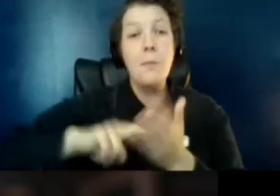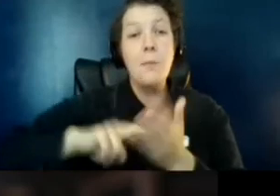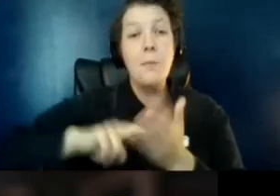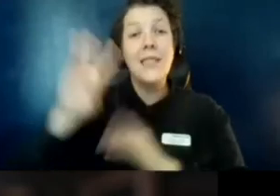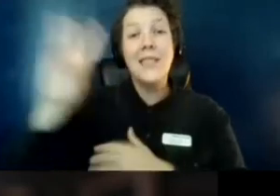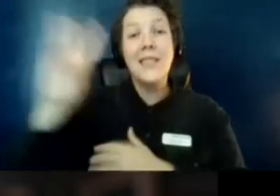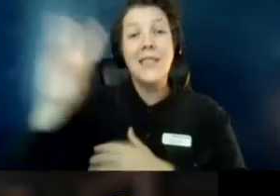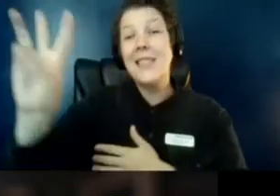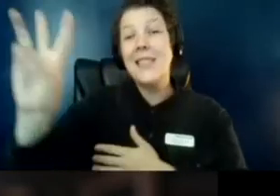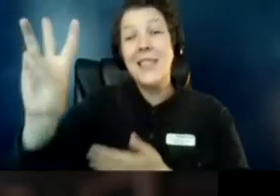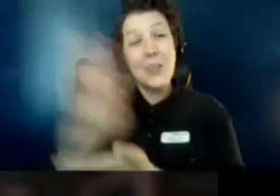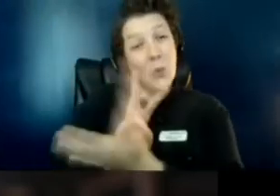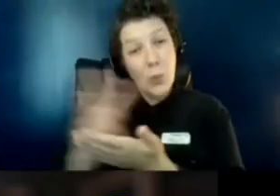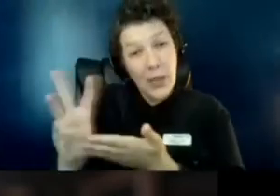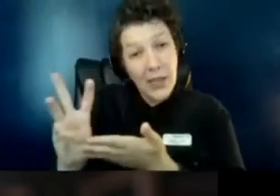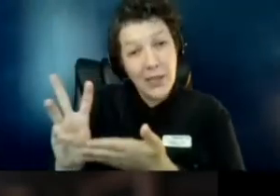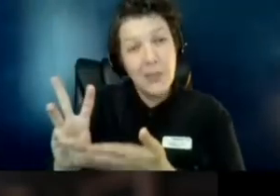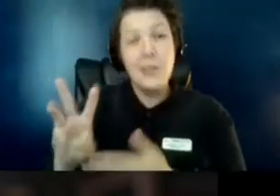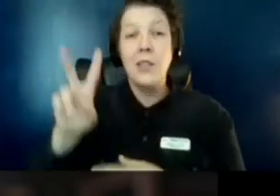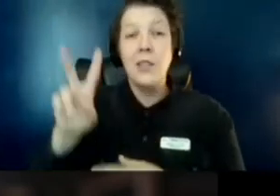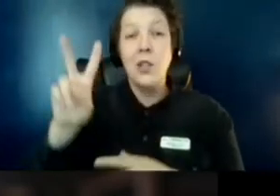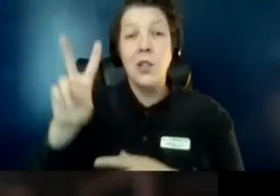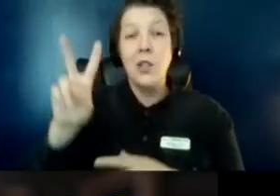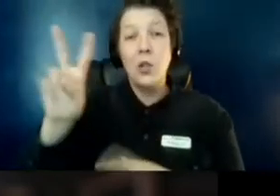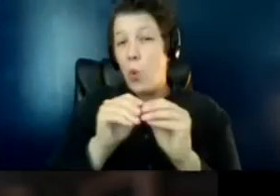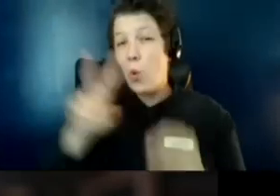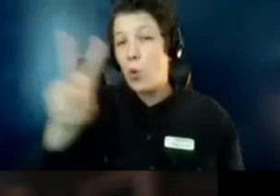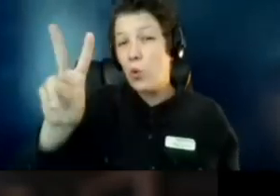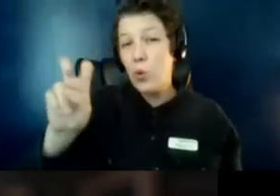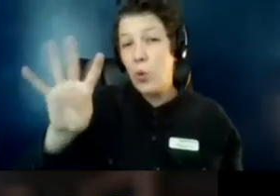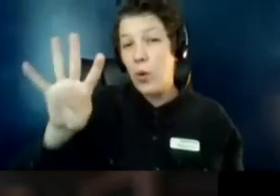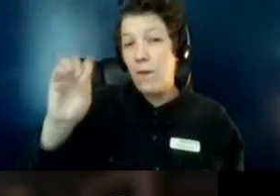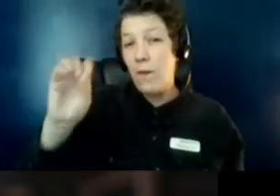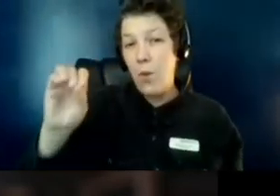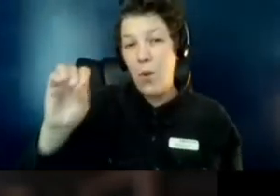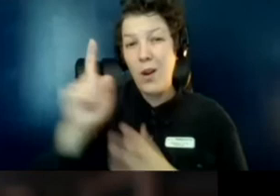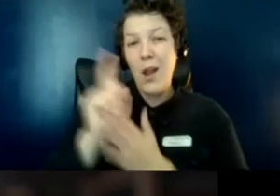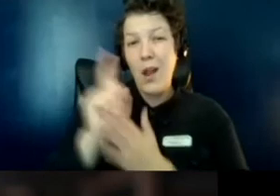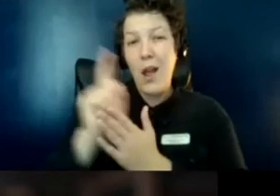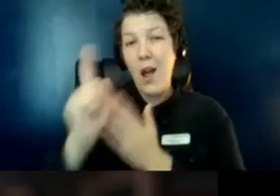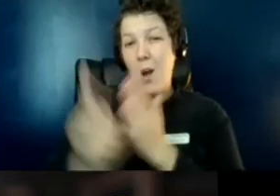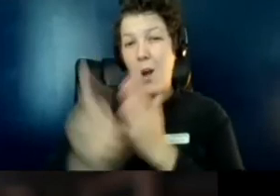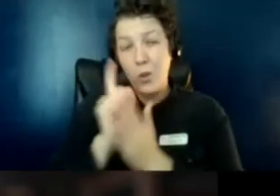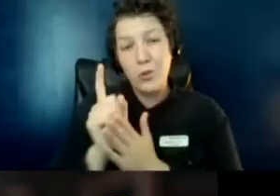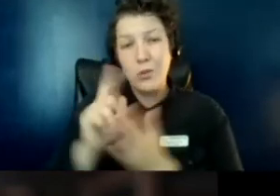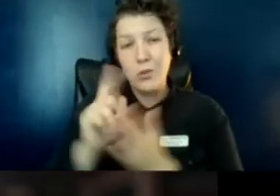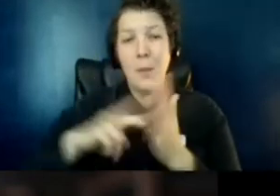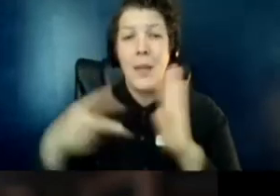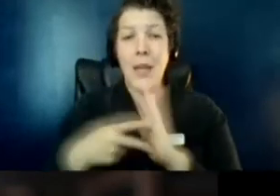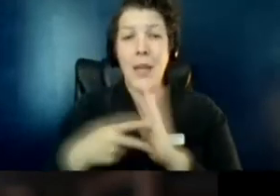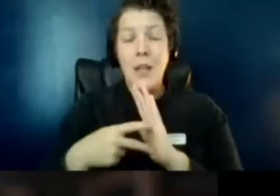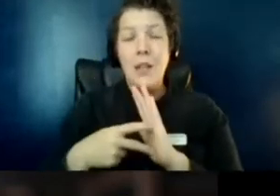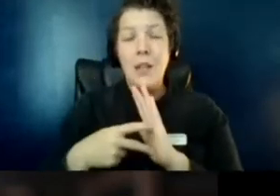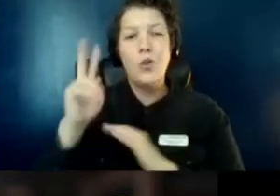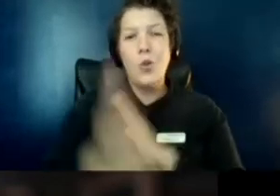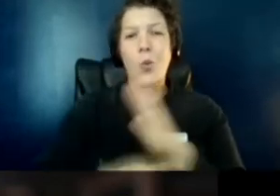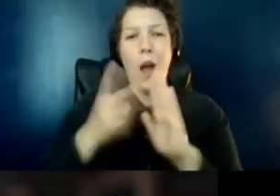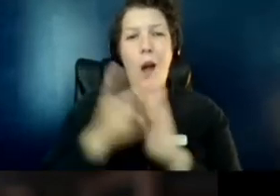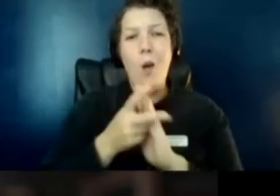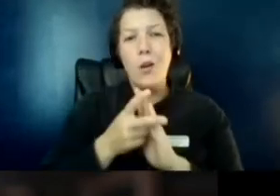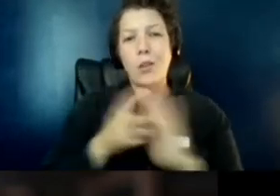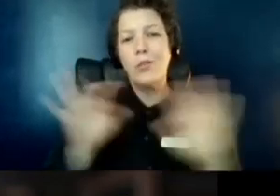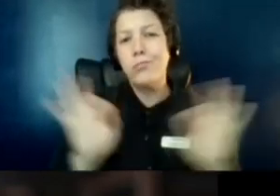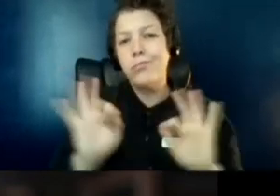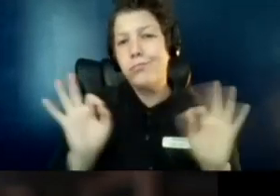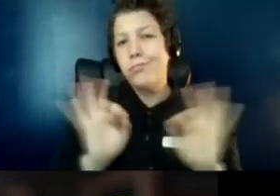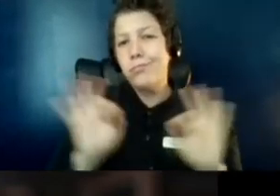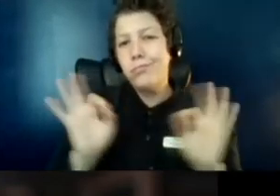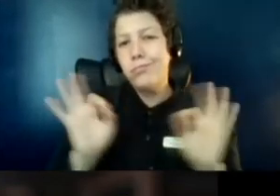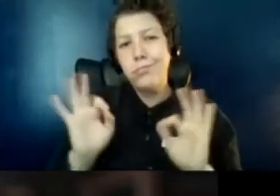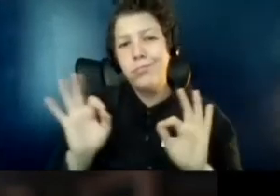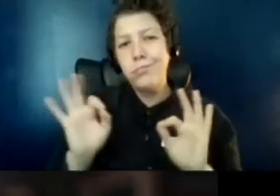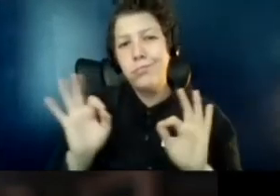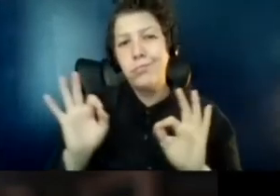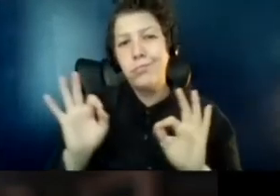2 hours out of 240. How you structure it can be any number of ways. You can do it remote